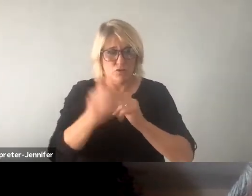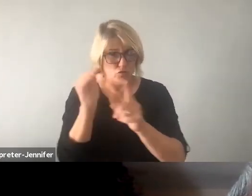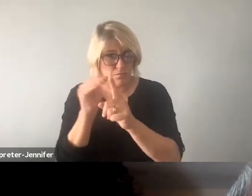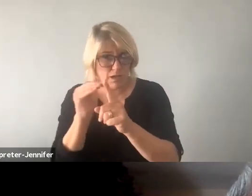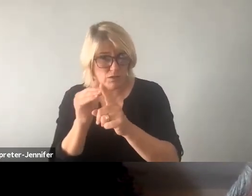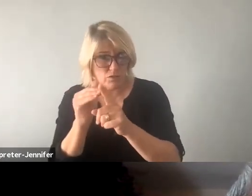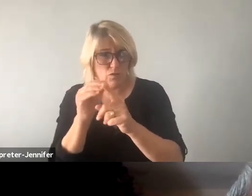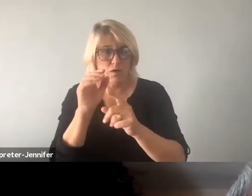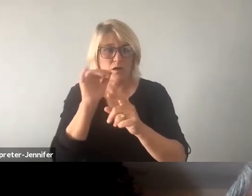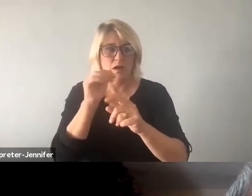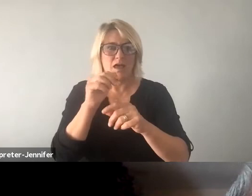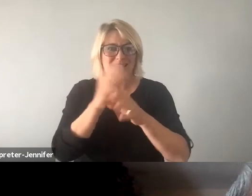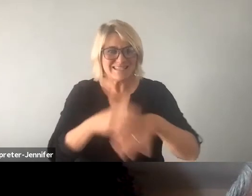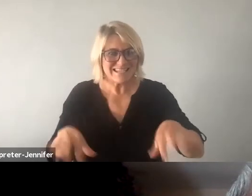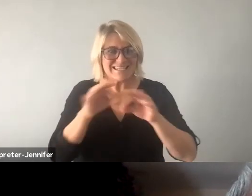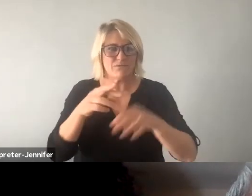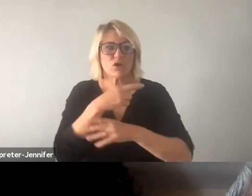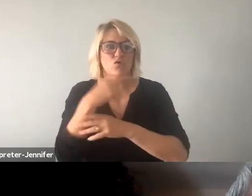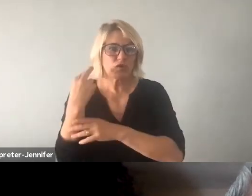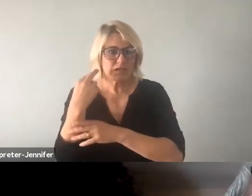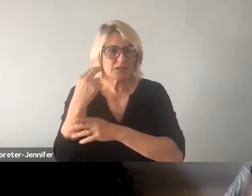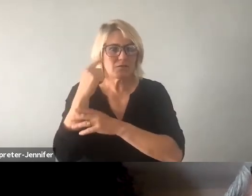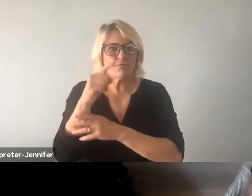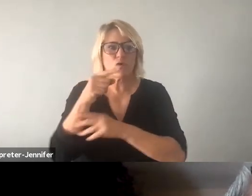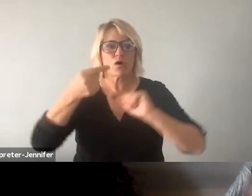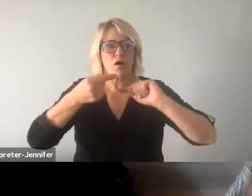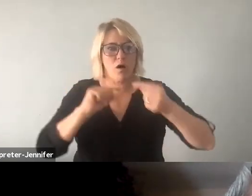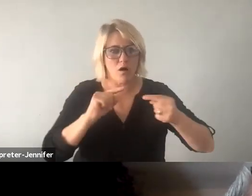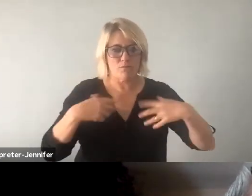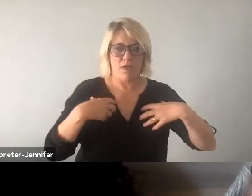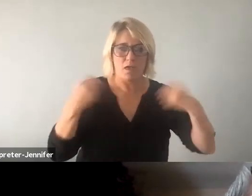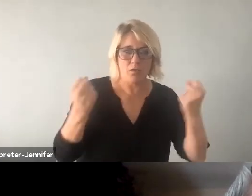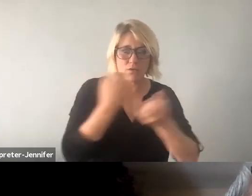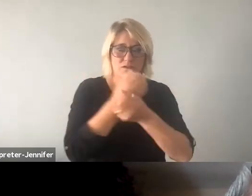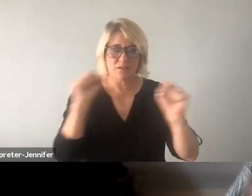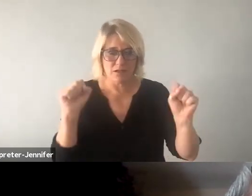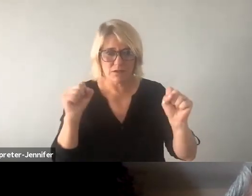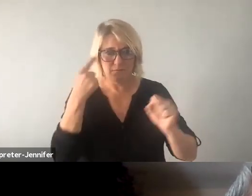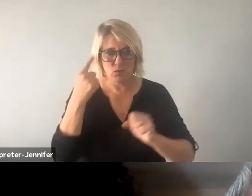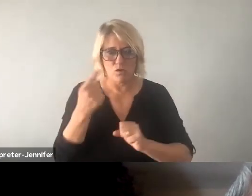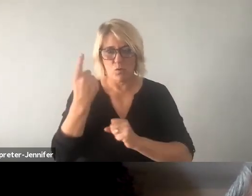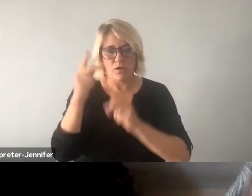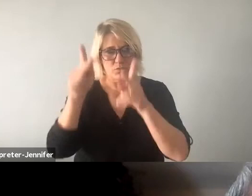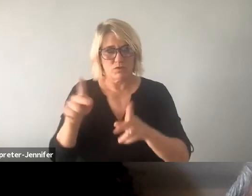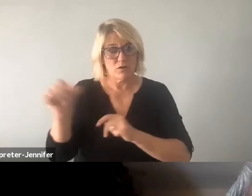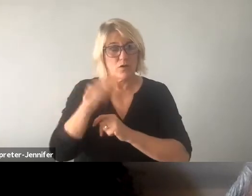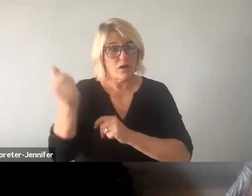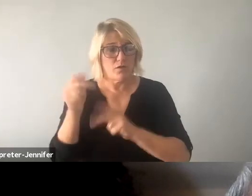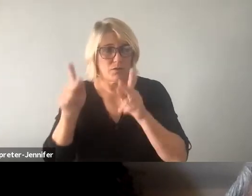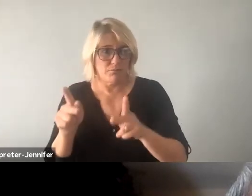providing the accommodation would pose a direct threat, which just a reminder, significant risk of substantial harm to